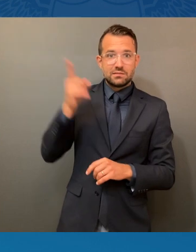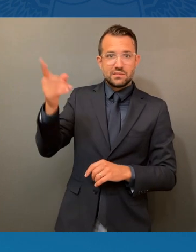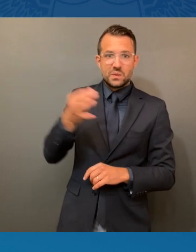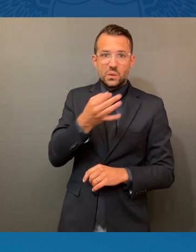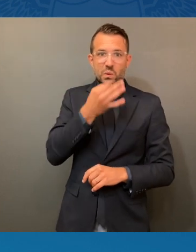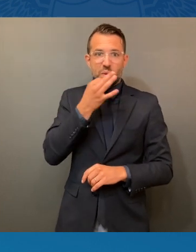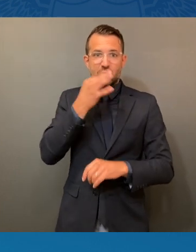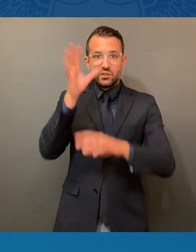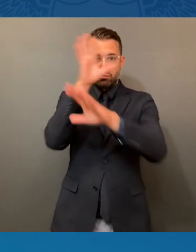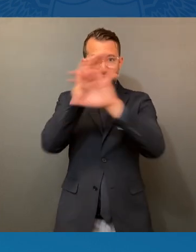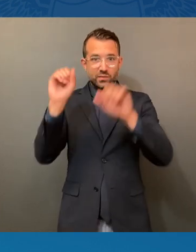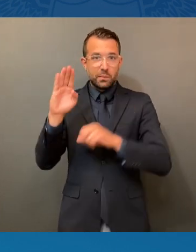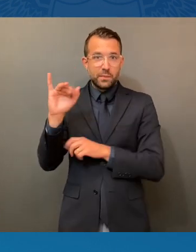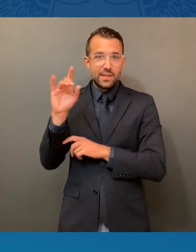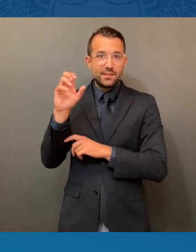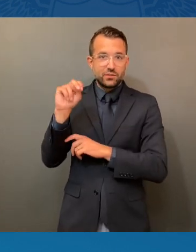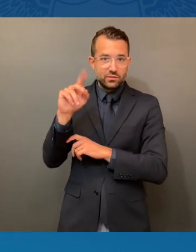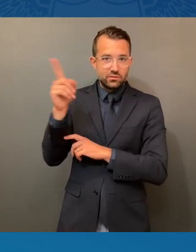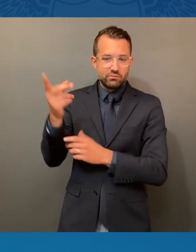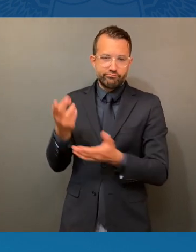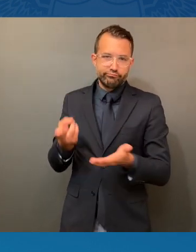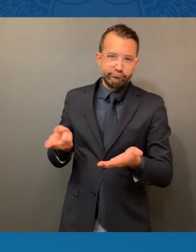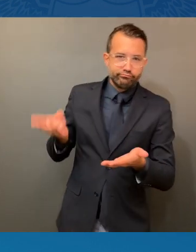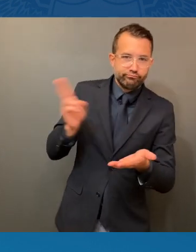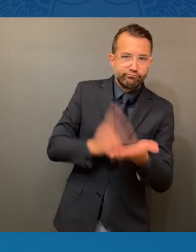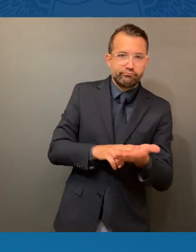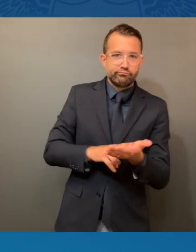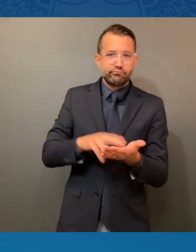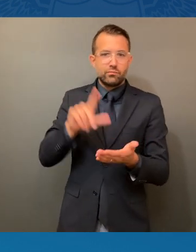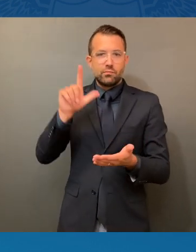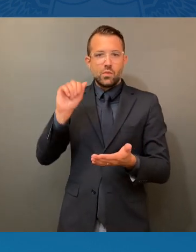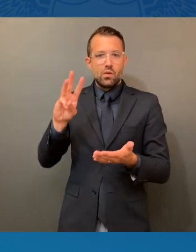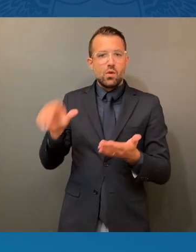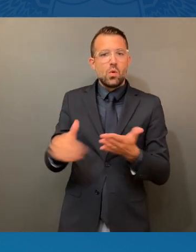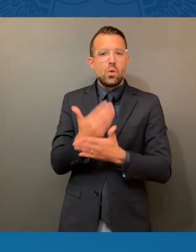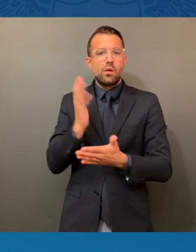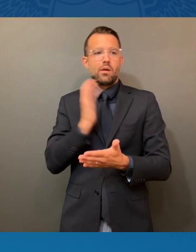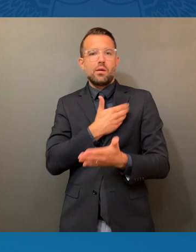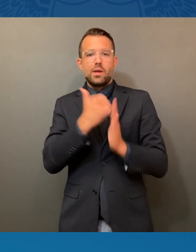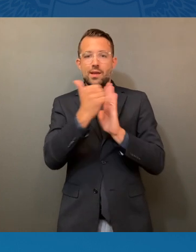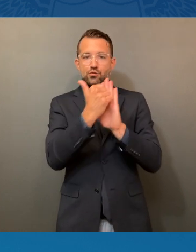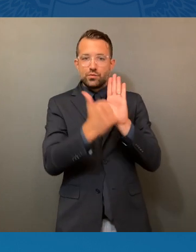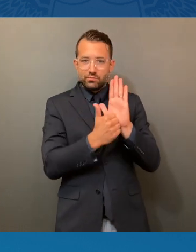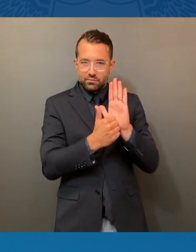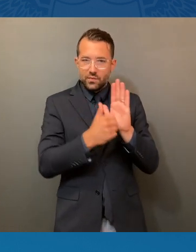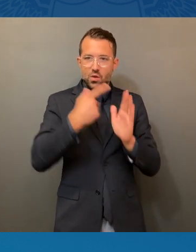another major component of our agenda to bring down costs for the people of America.